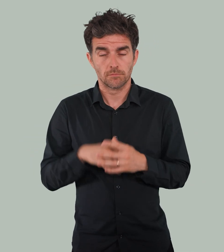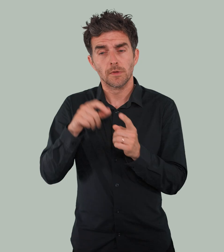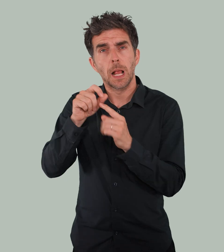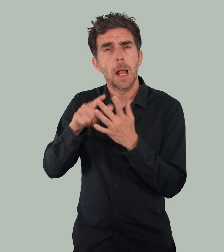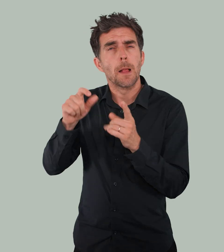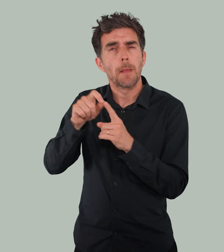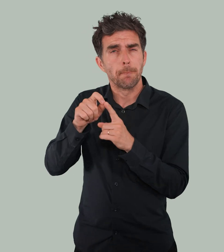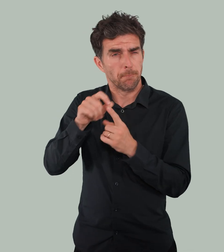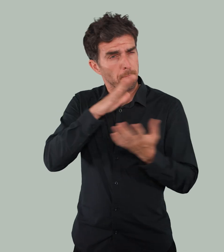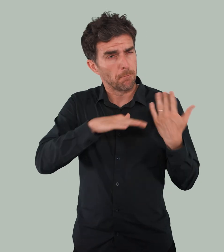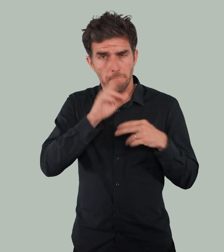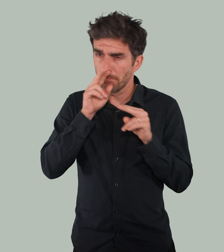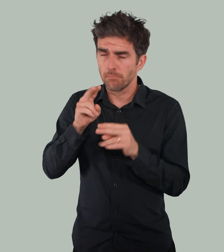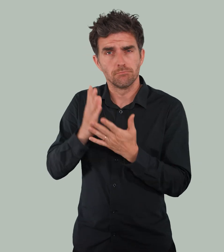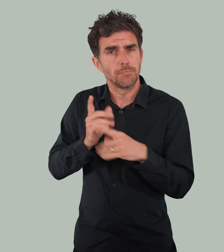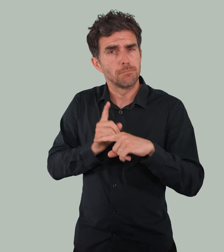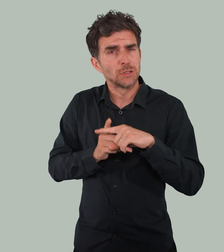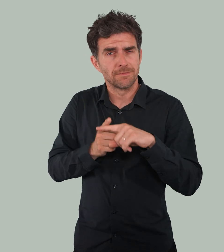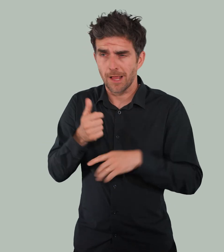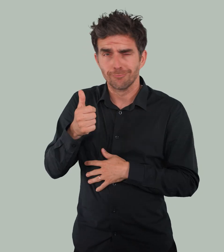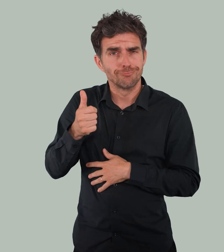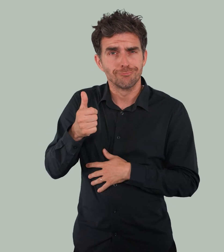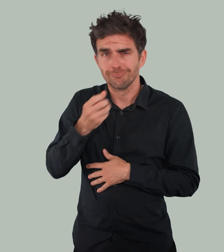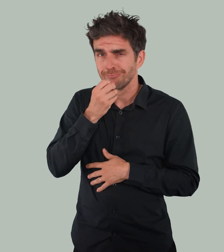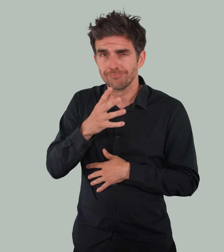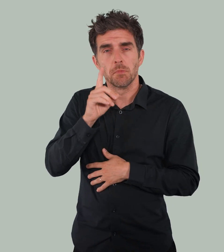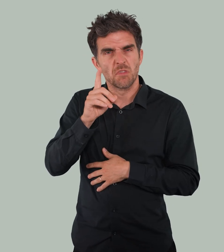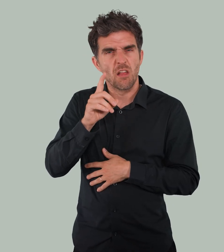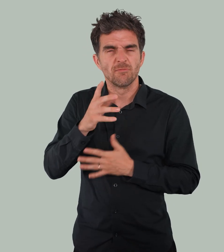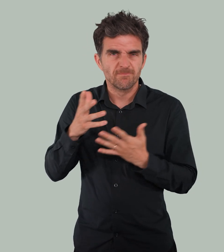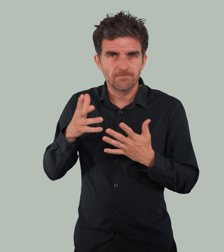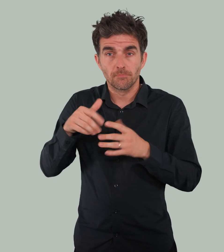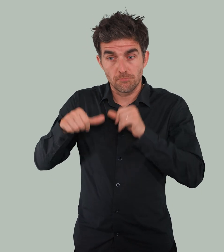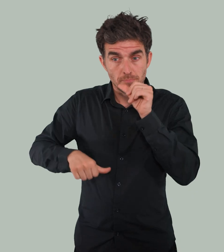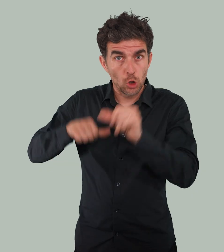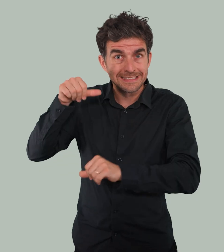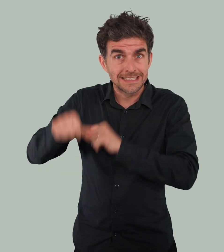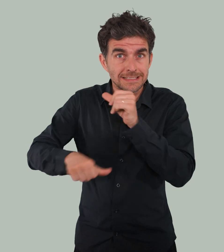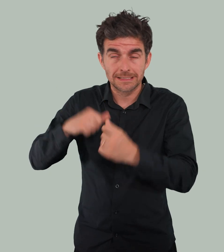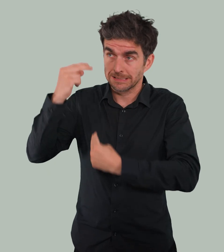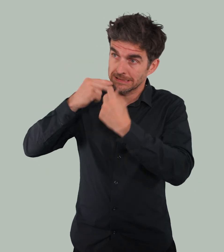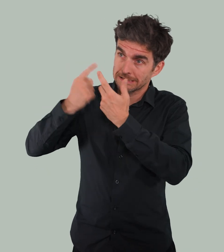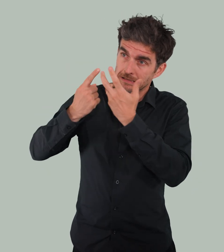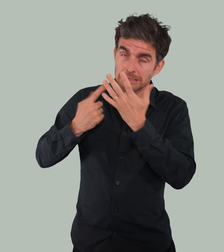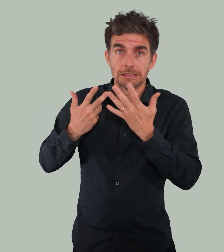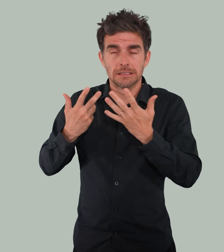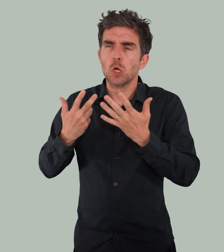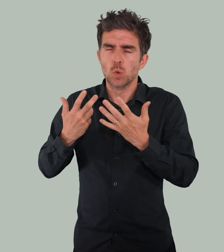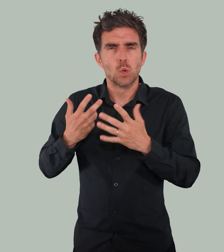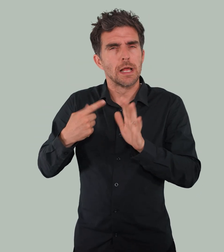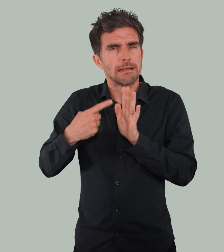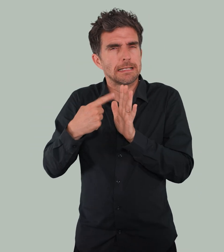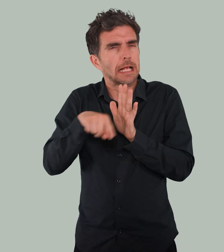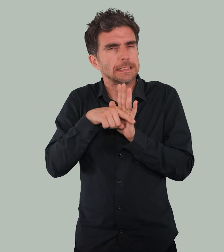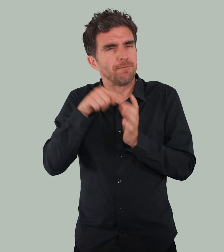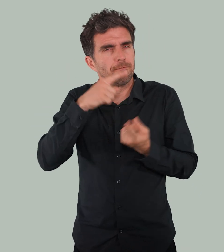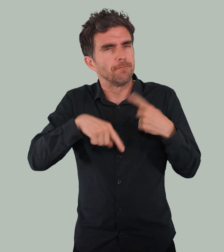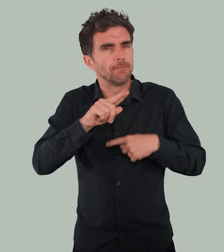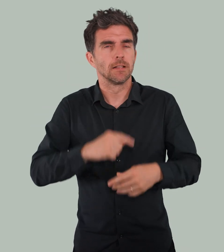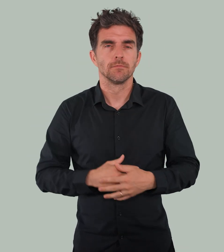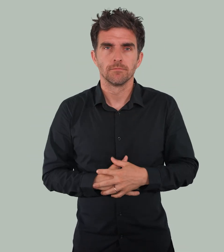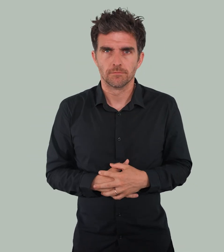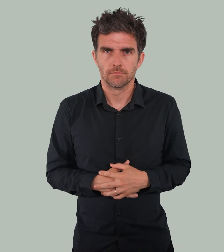PIP is seen positively as a benefit, but the process is experienced negatively